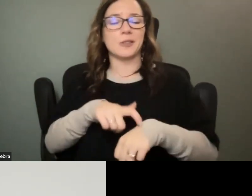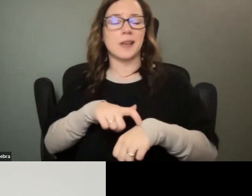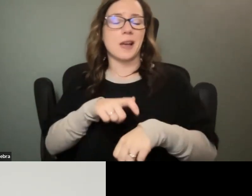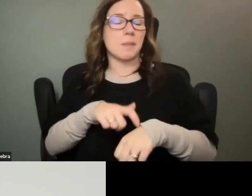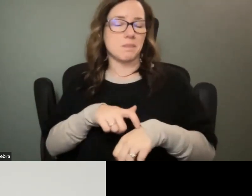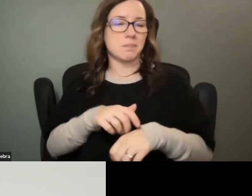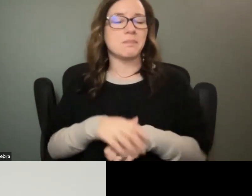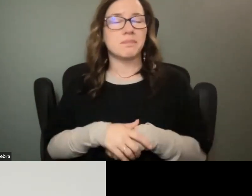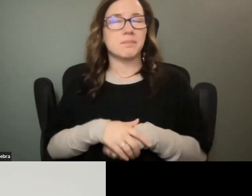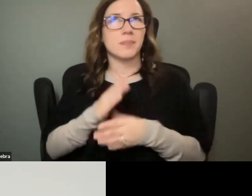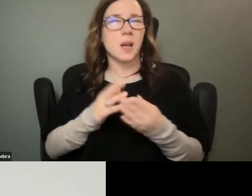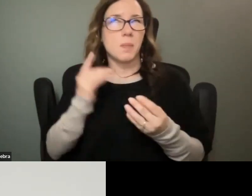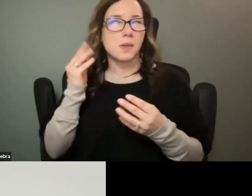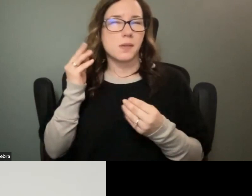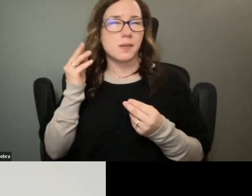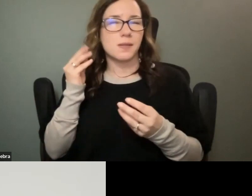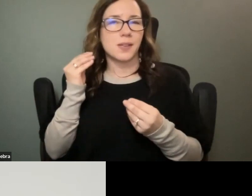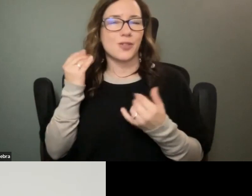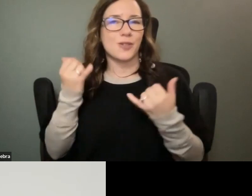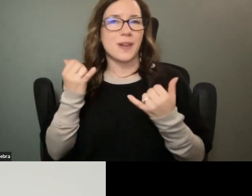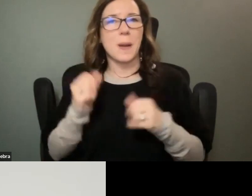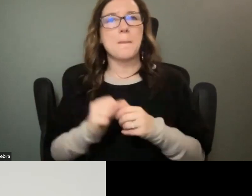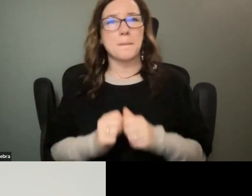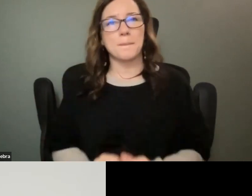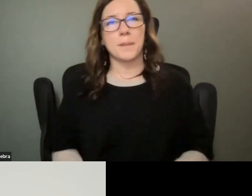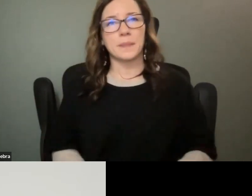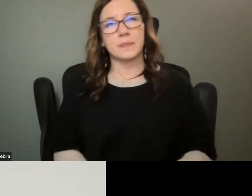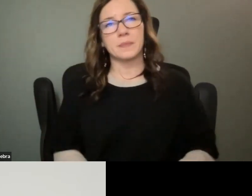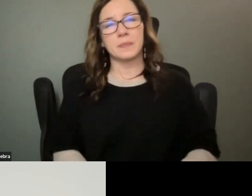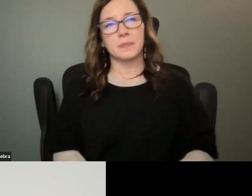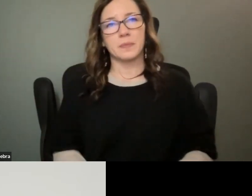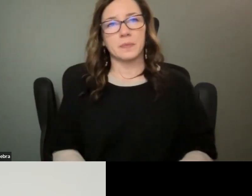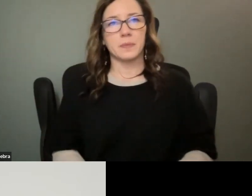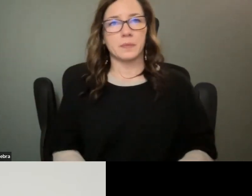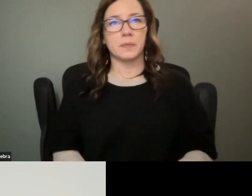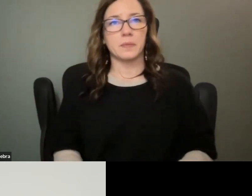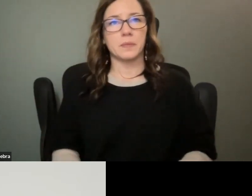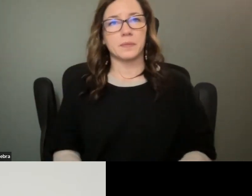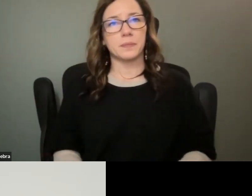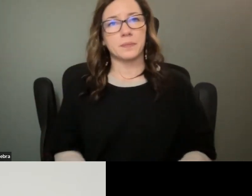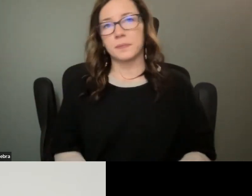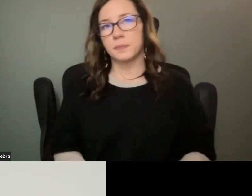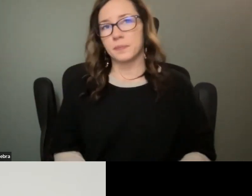thinking some questions but just maybe a